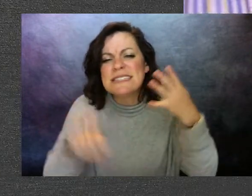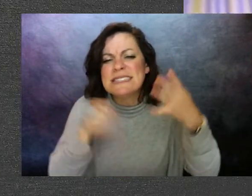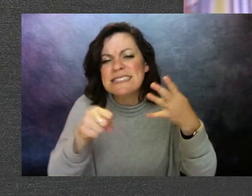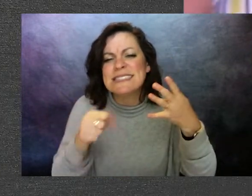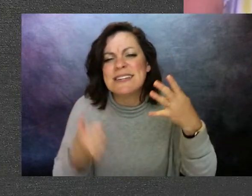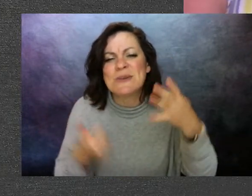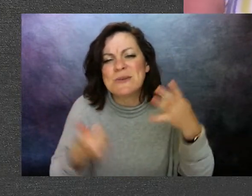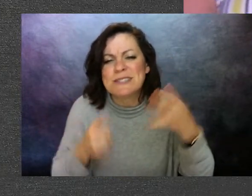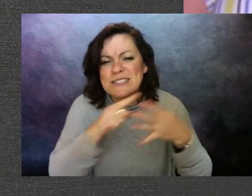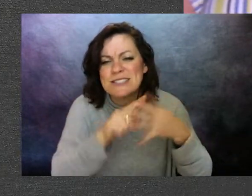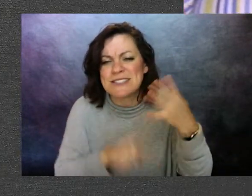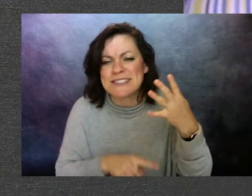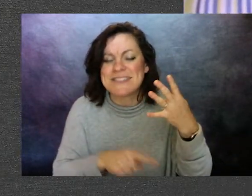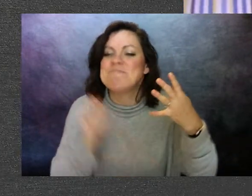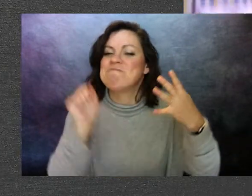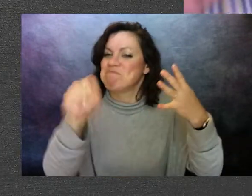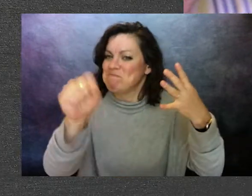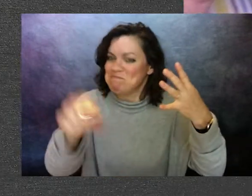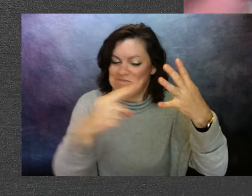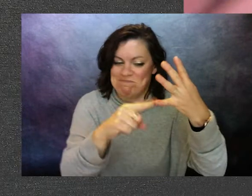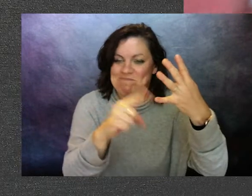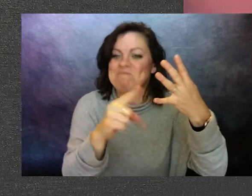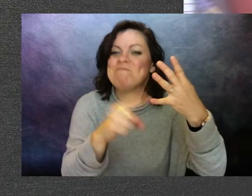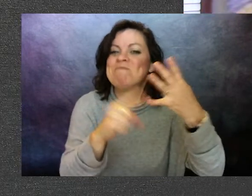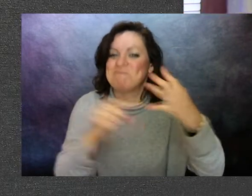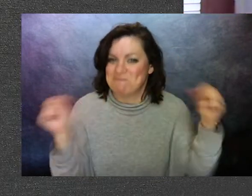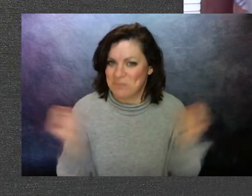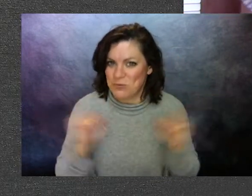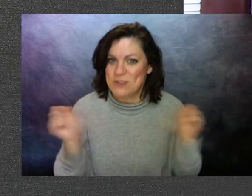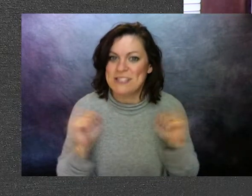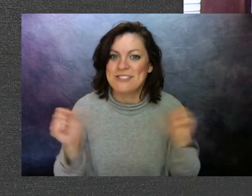Which season? This one is wintertime.